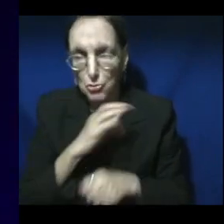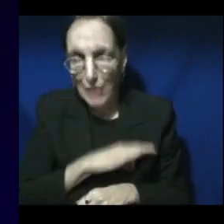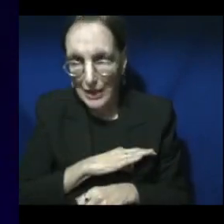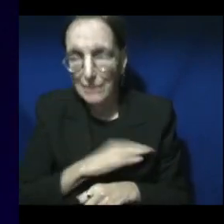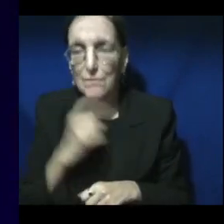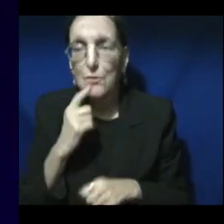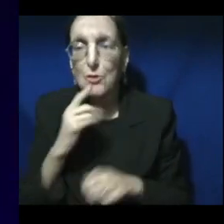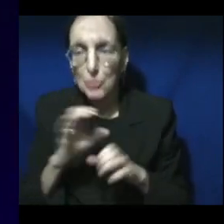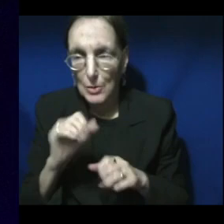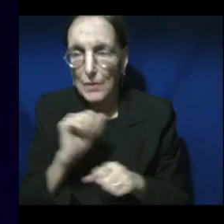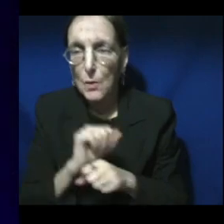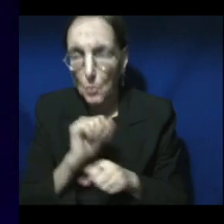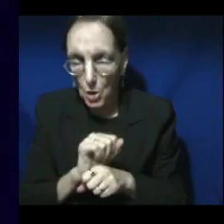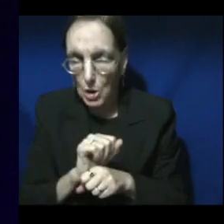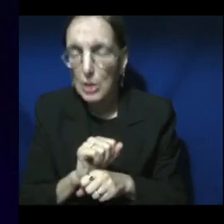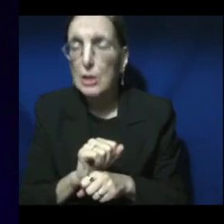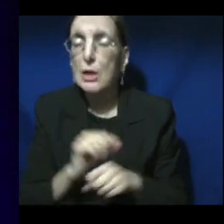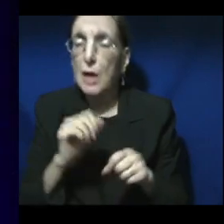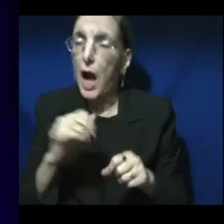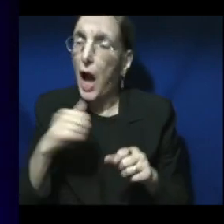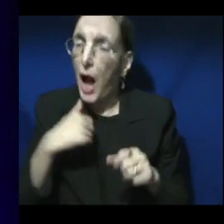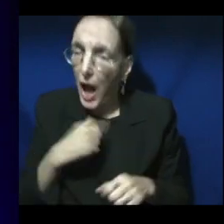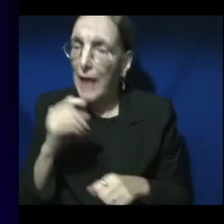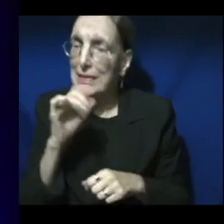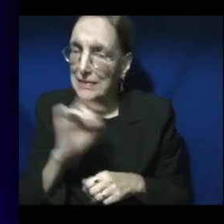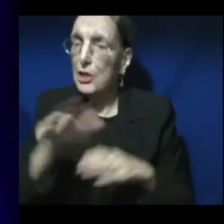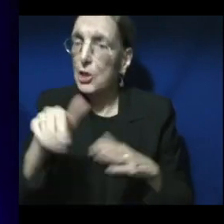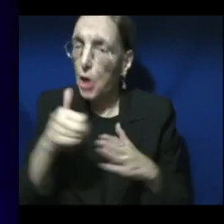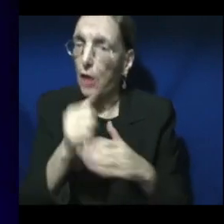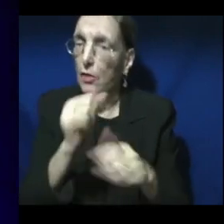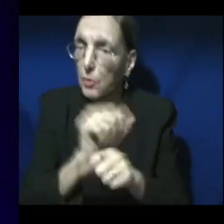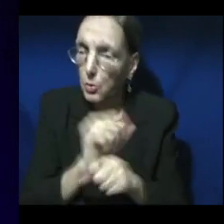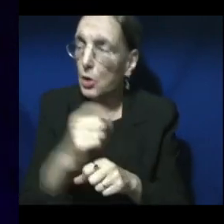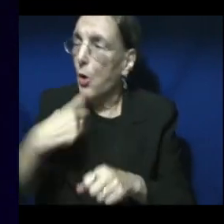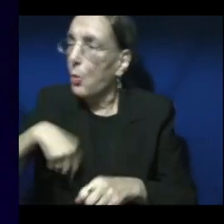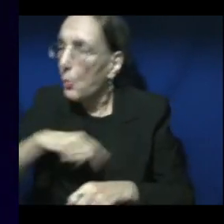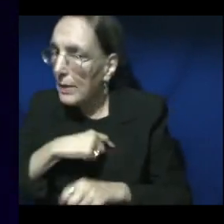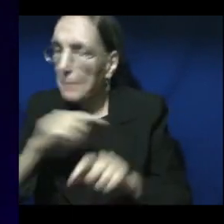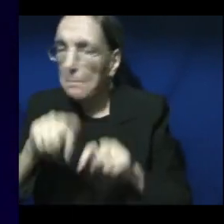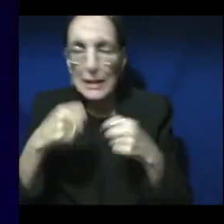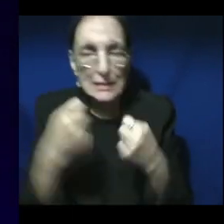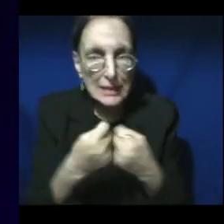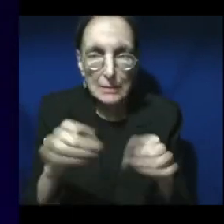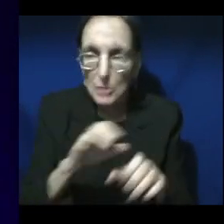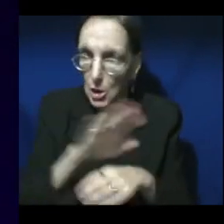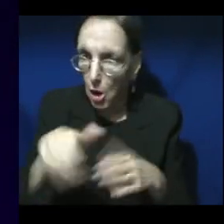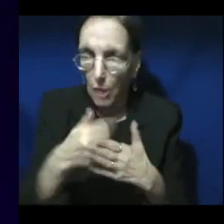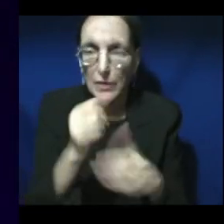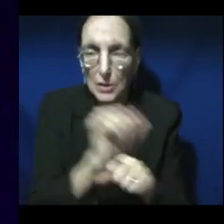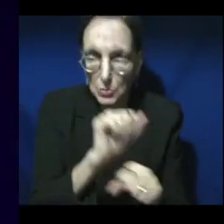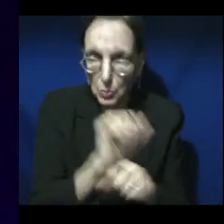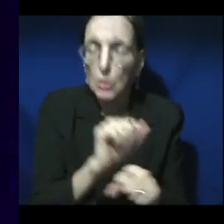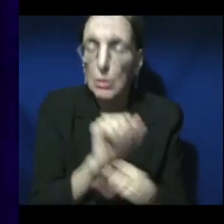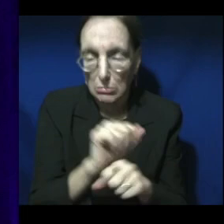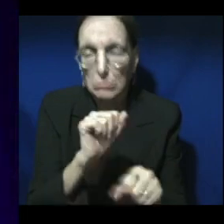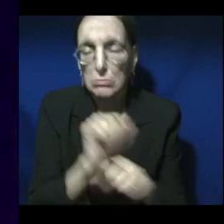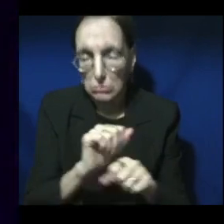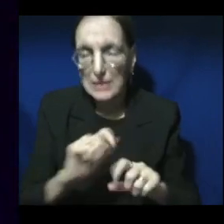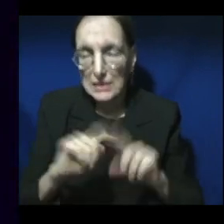and the results show that.” Or we did all this work, if it’s a team, and the results show that. To your second point, I get this question a lot, and it’s a very good one, yeah,